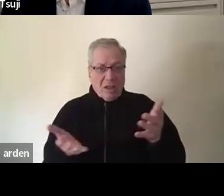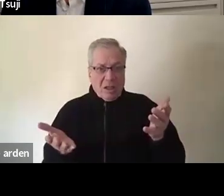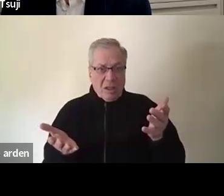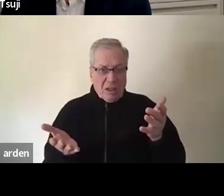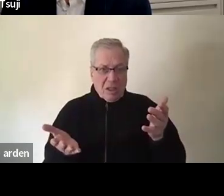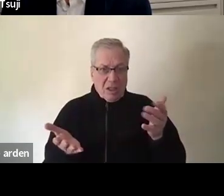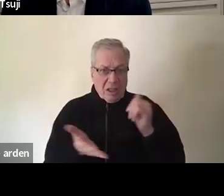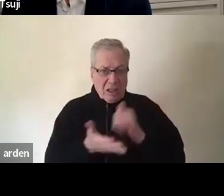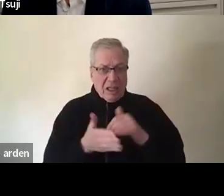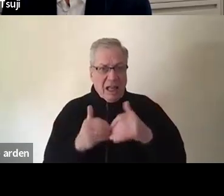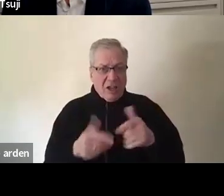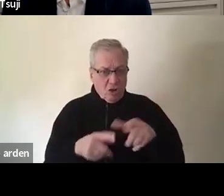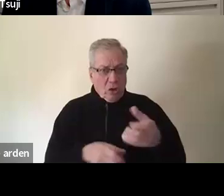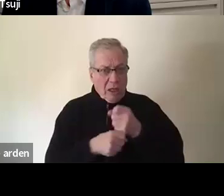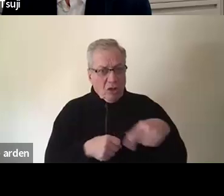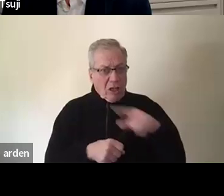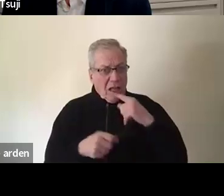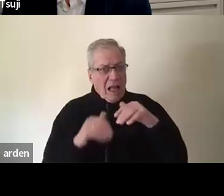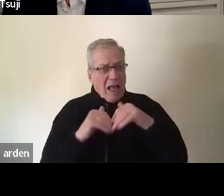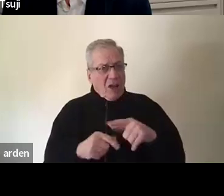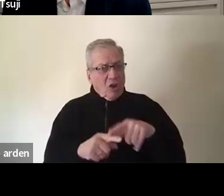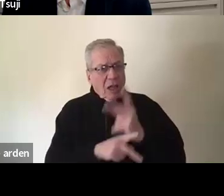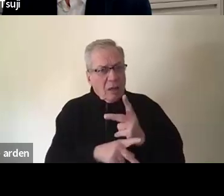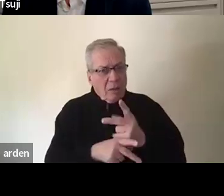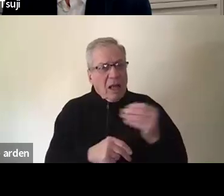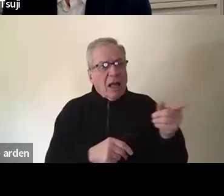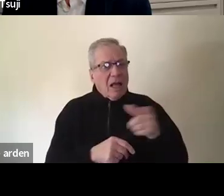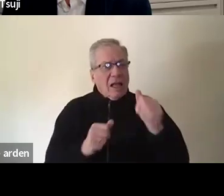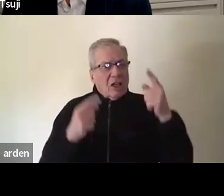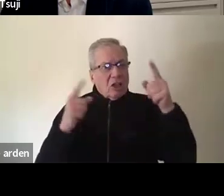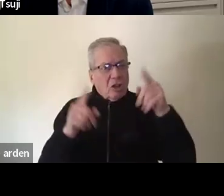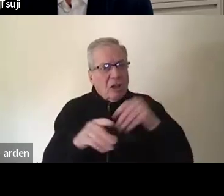that is how you get them in. How do you keep them with extracurricular activities because